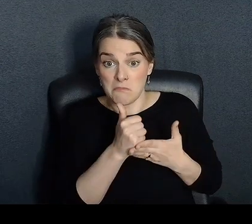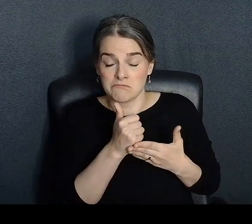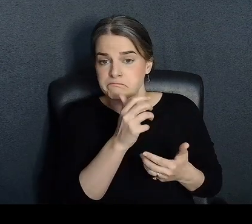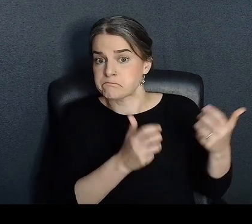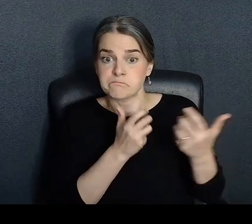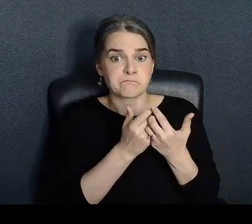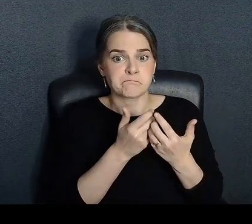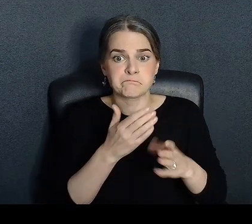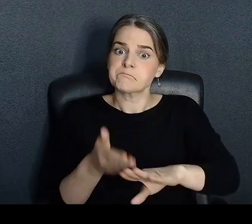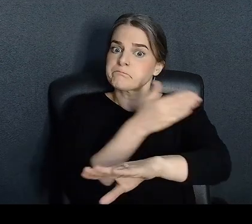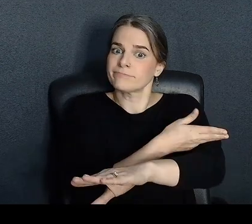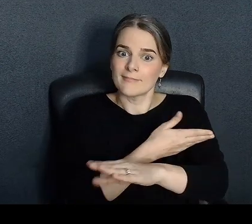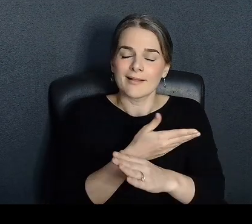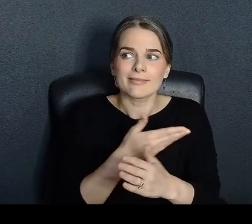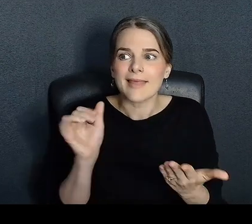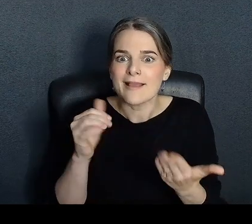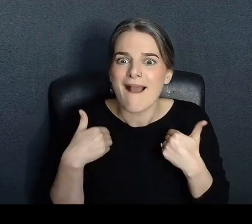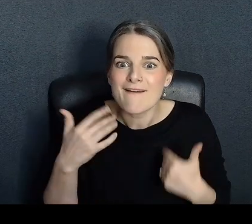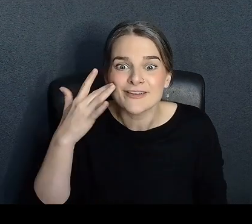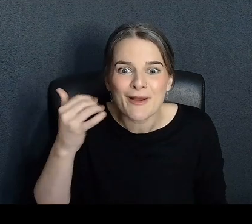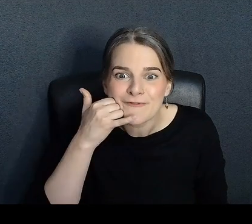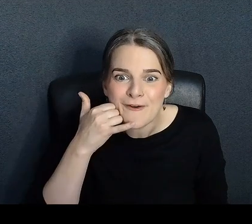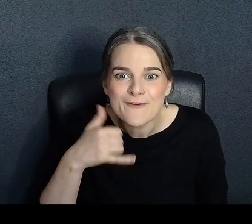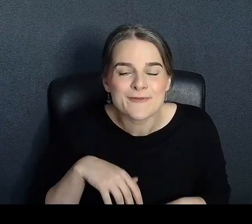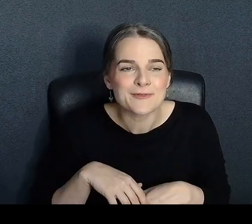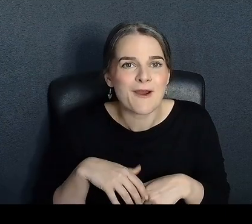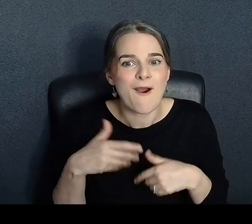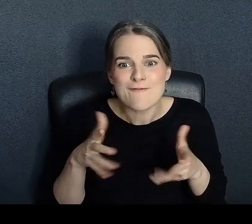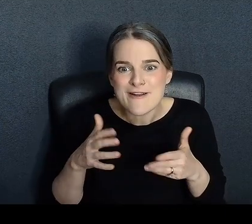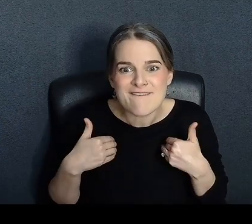have something that's amplified or captioned,